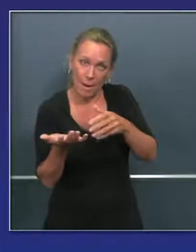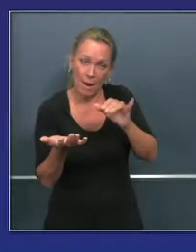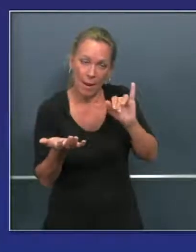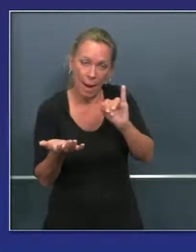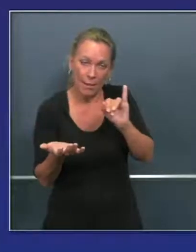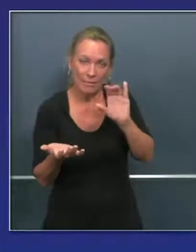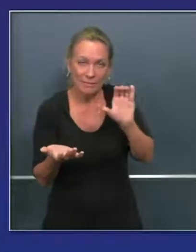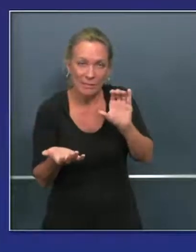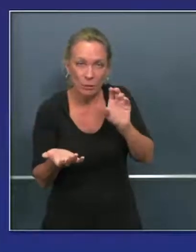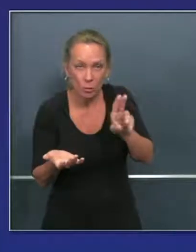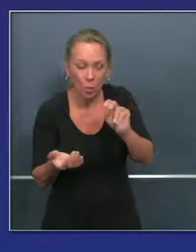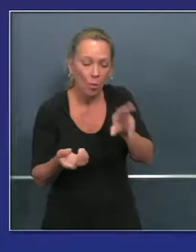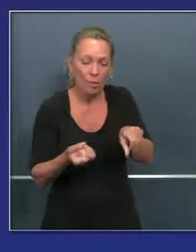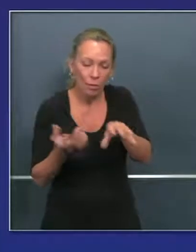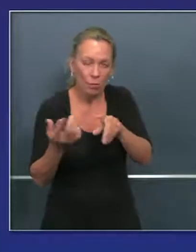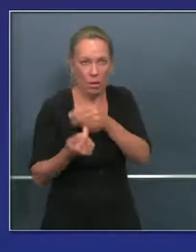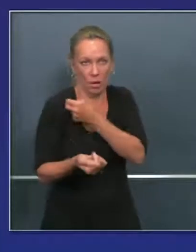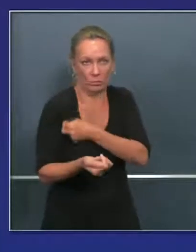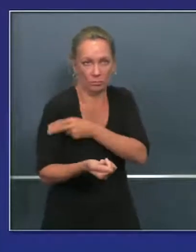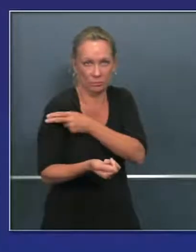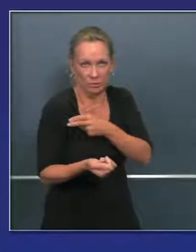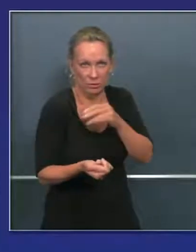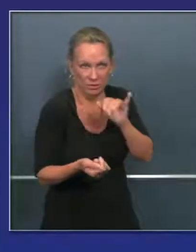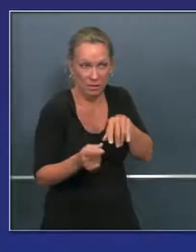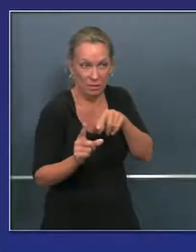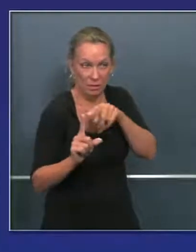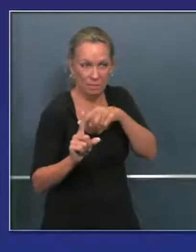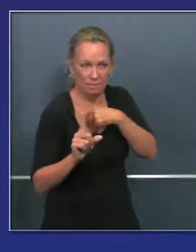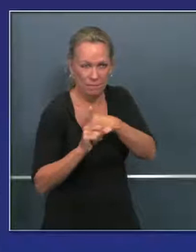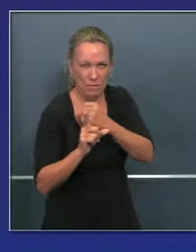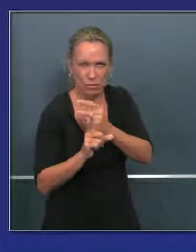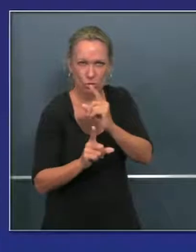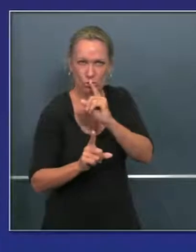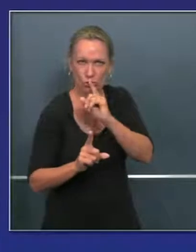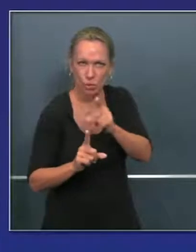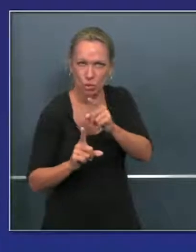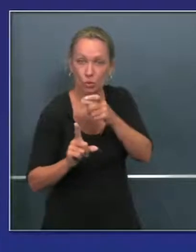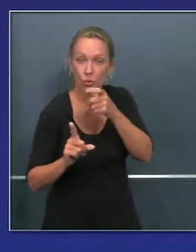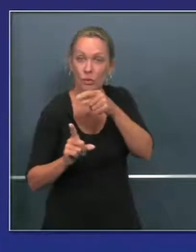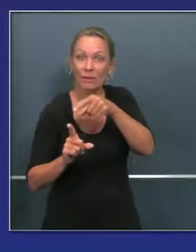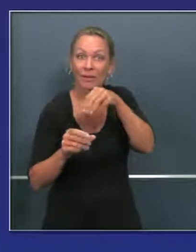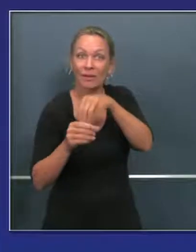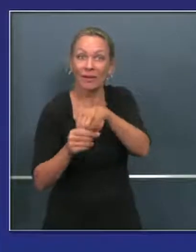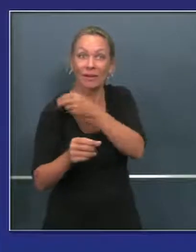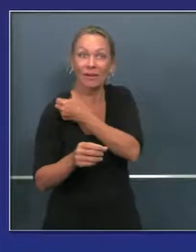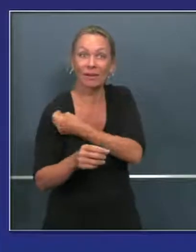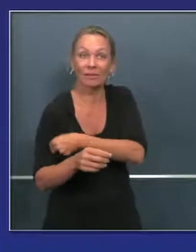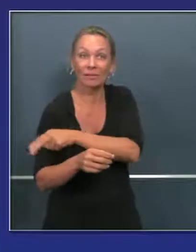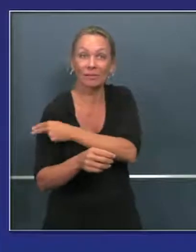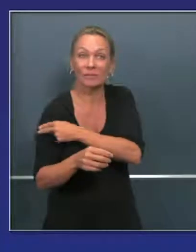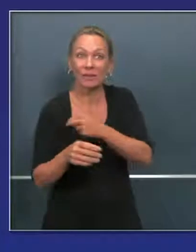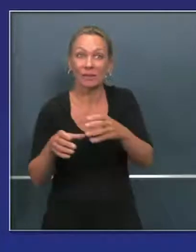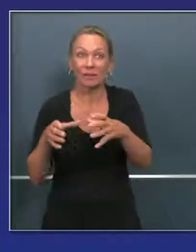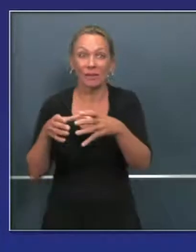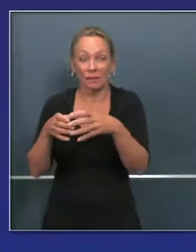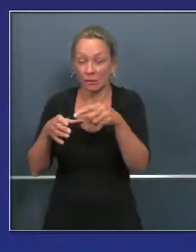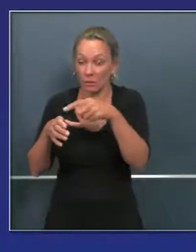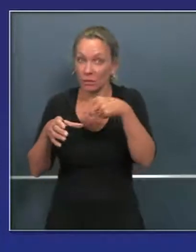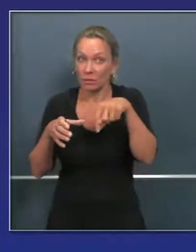patients is no more than 10% signifying when it acrosses that 10% threshold that day over